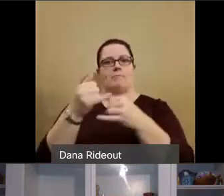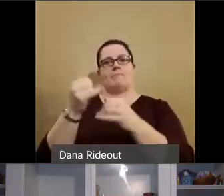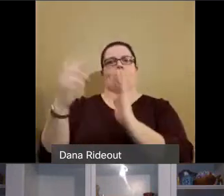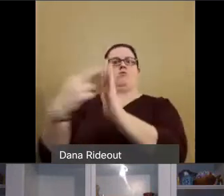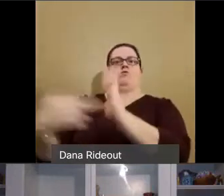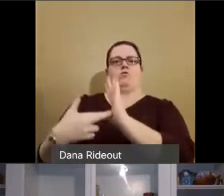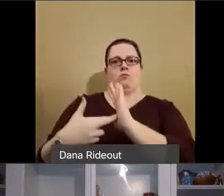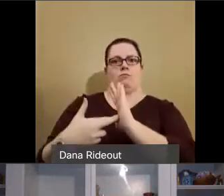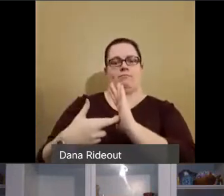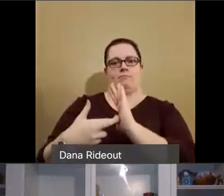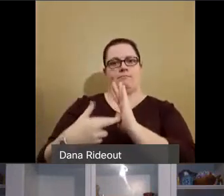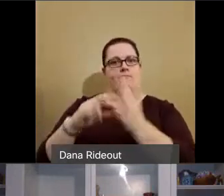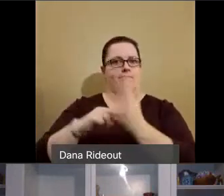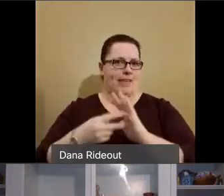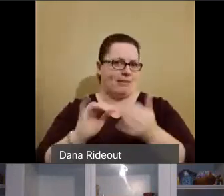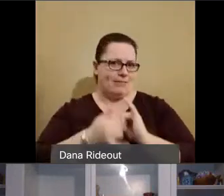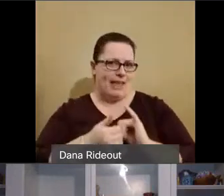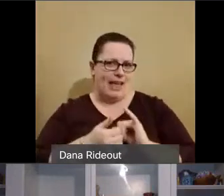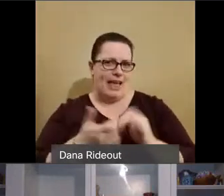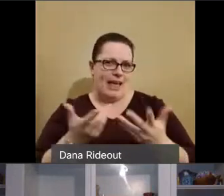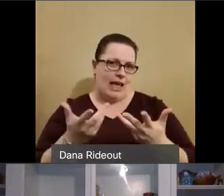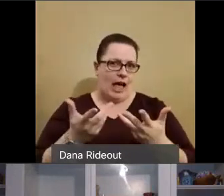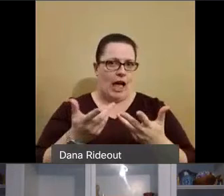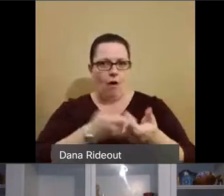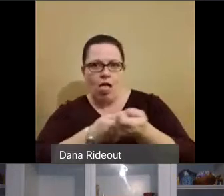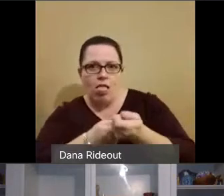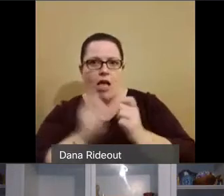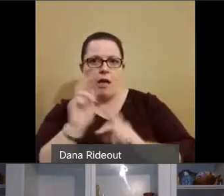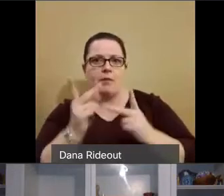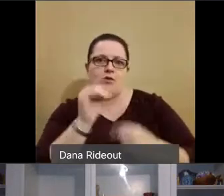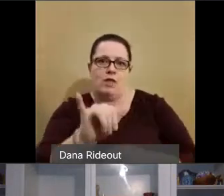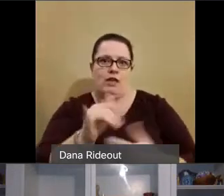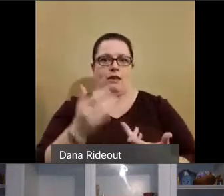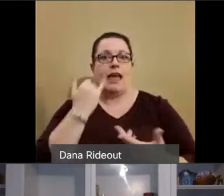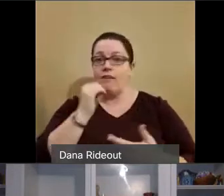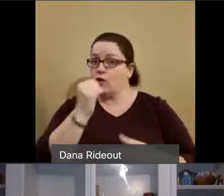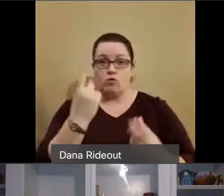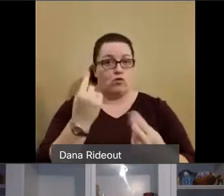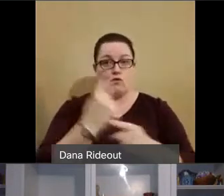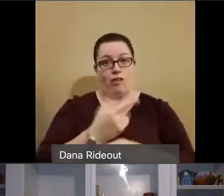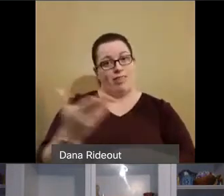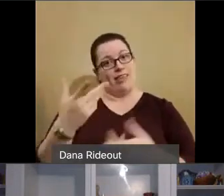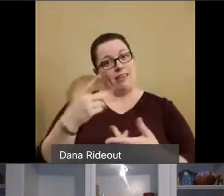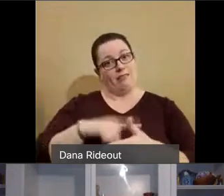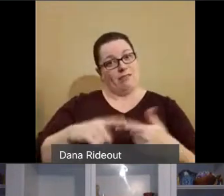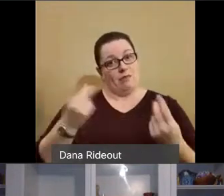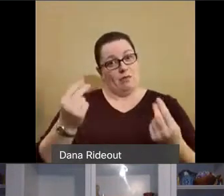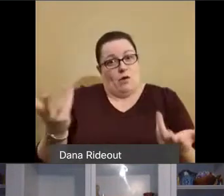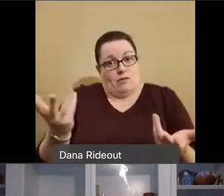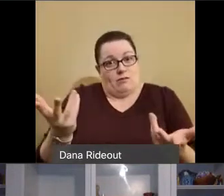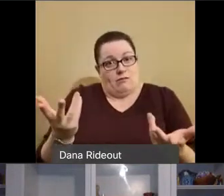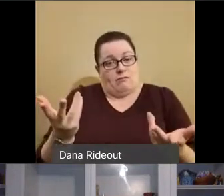Lay blame at the end of it on people's laps that they didn't do the right thing when the direction around what the right thing to do wasn't clear to begin with.